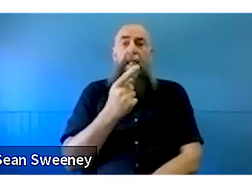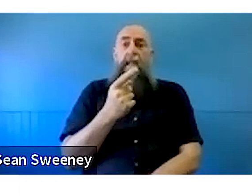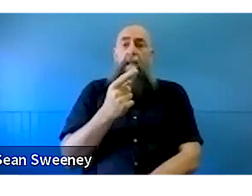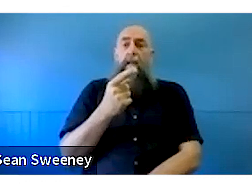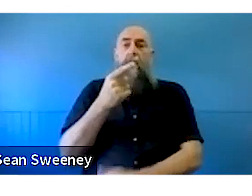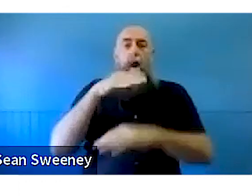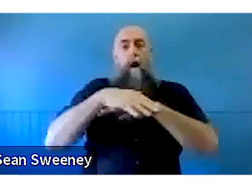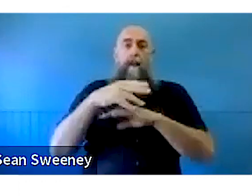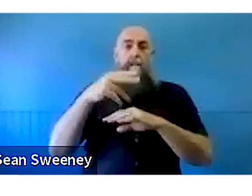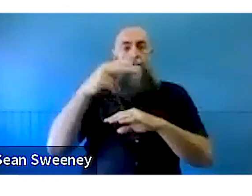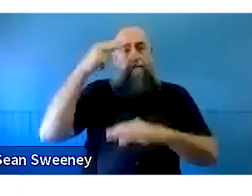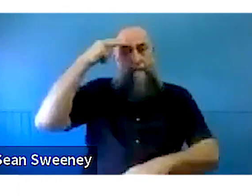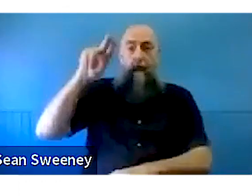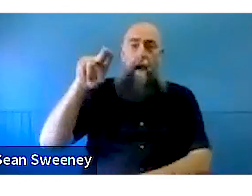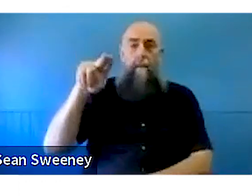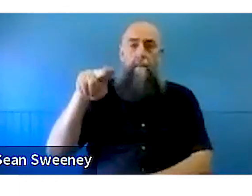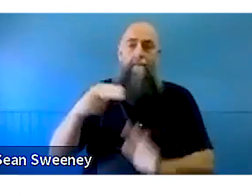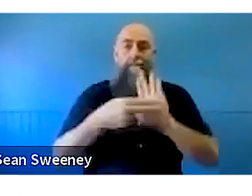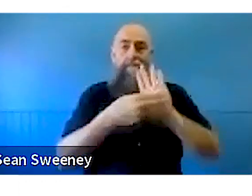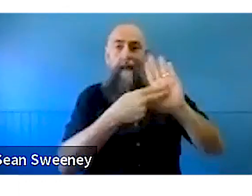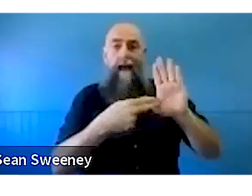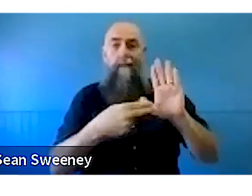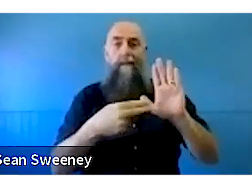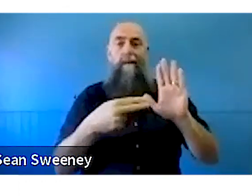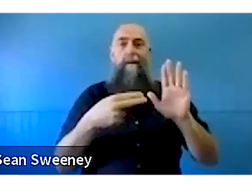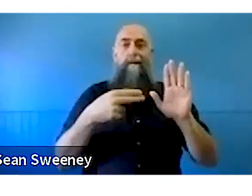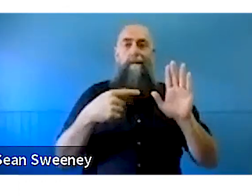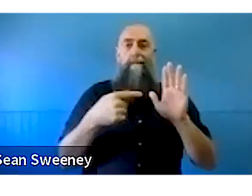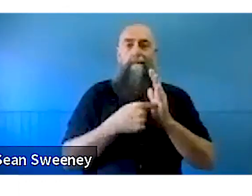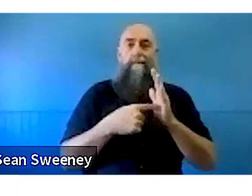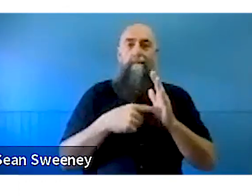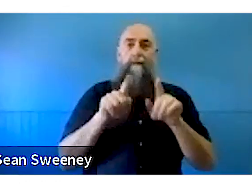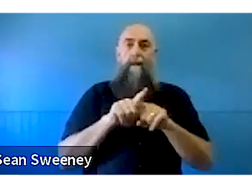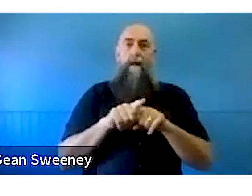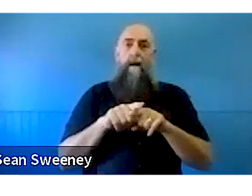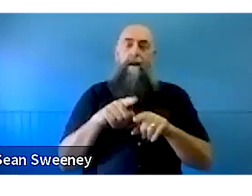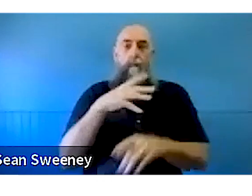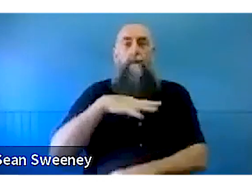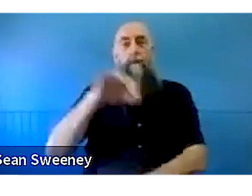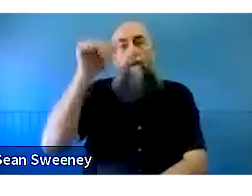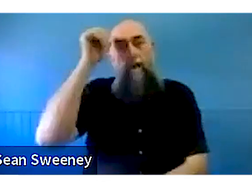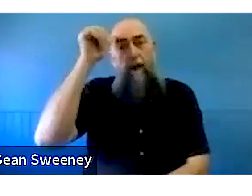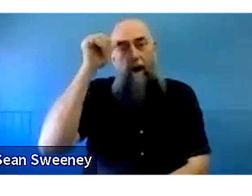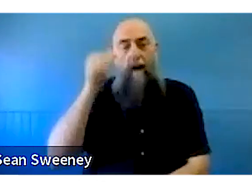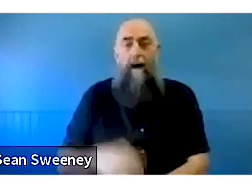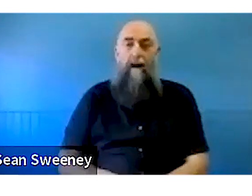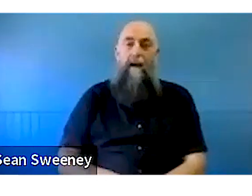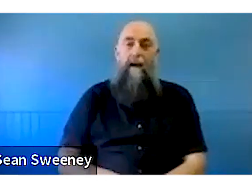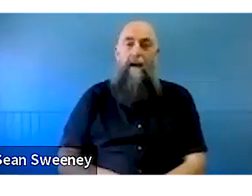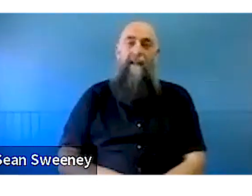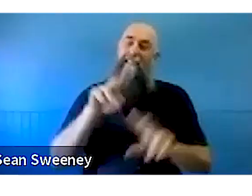I think that is not what listening is all about.